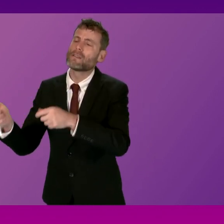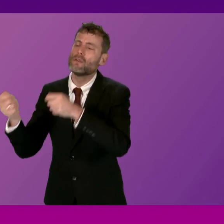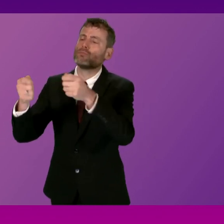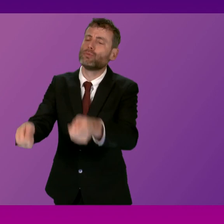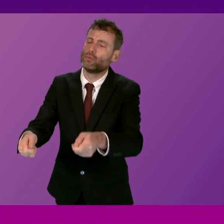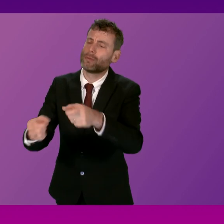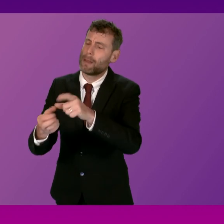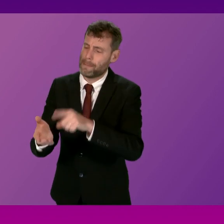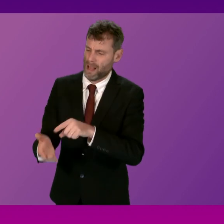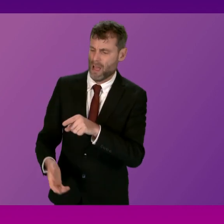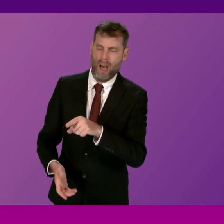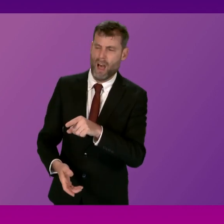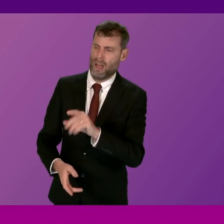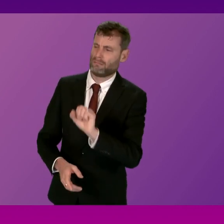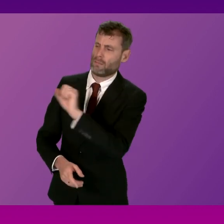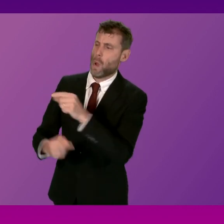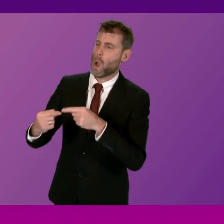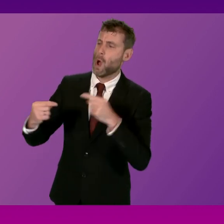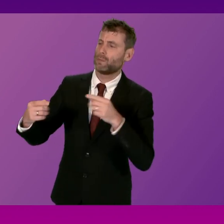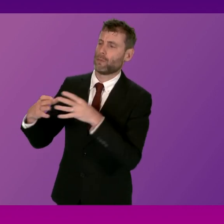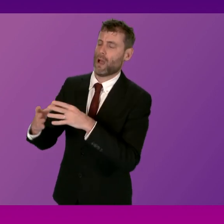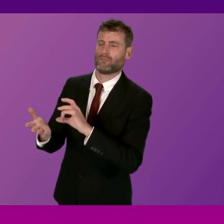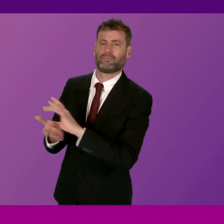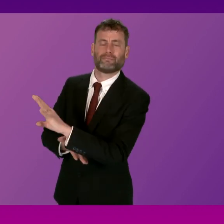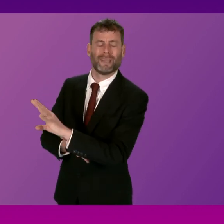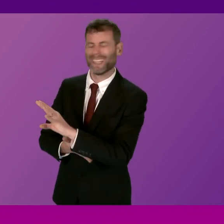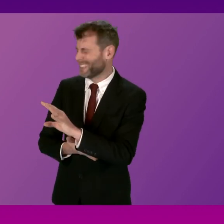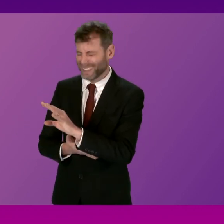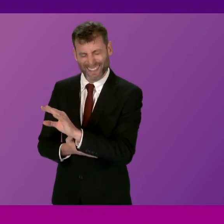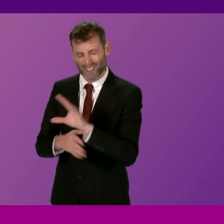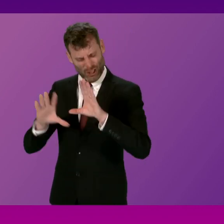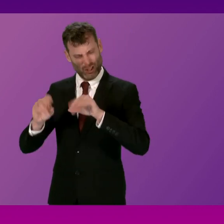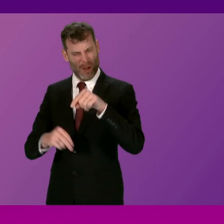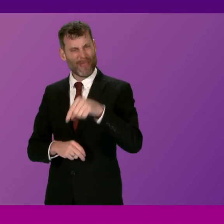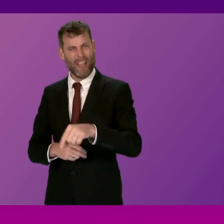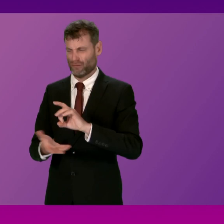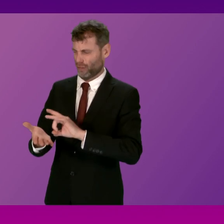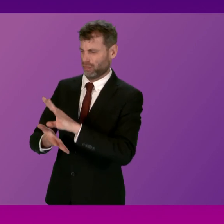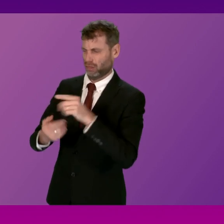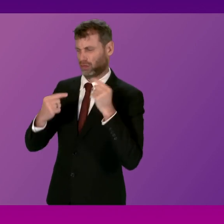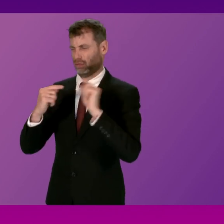again on that. Members who are outside the Government SNP and Green parties want to make progress and